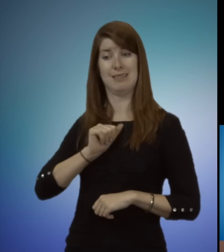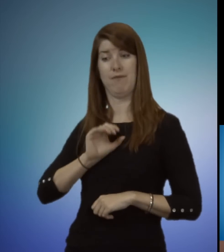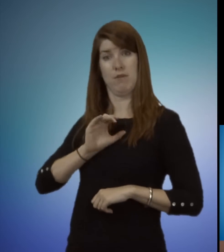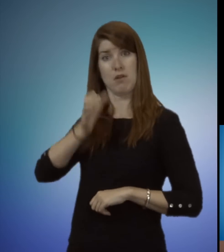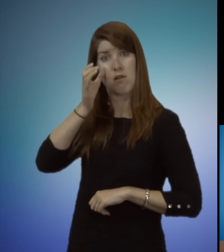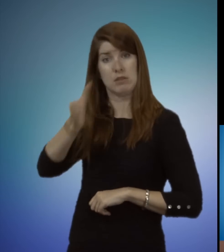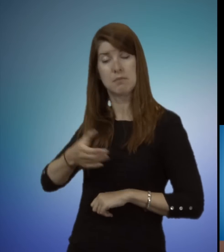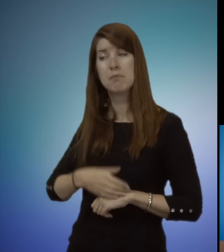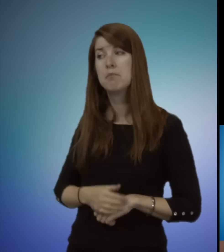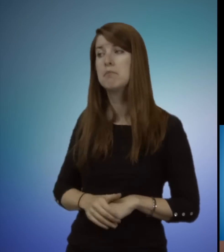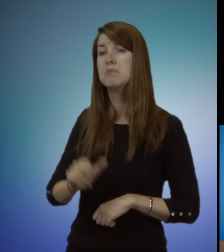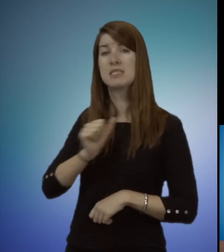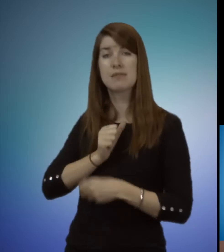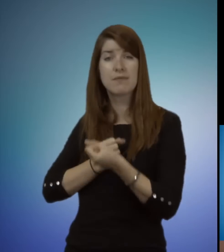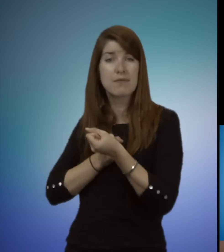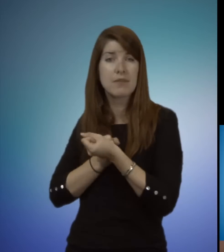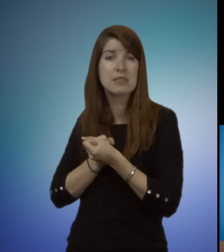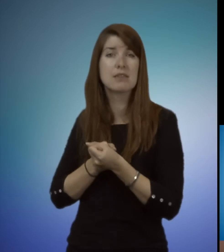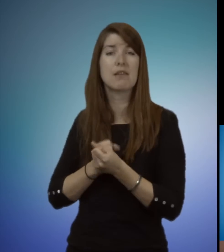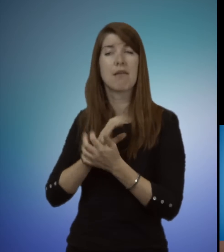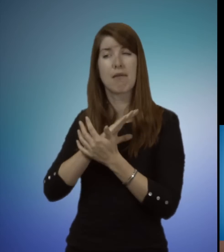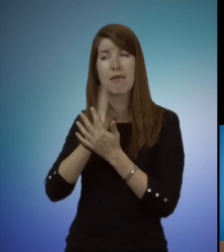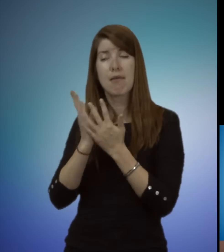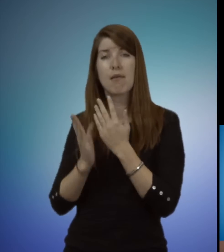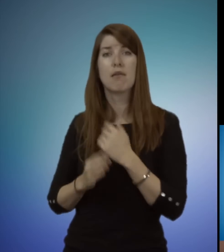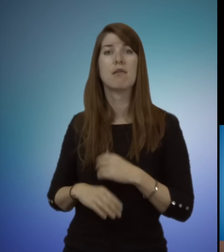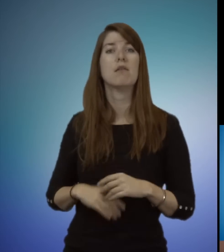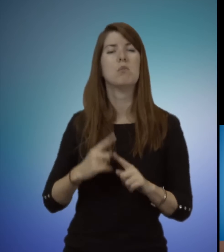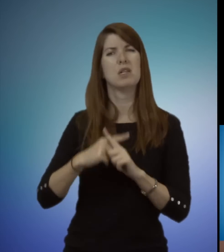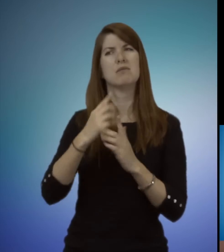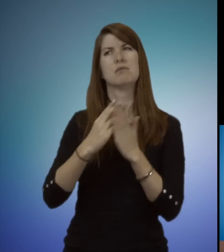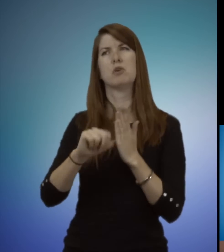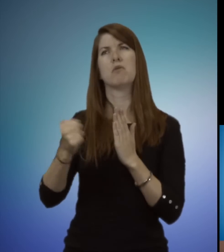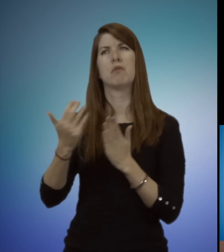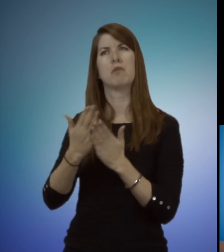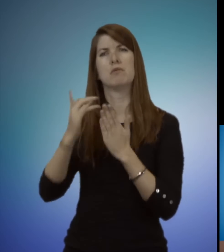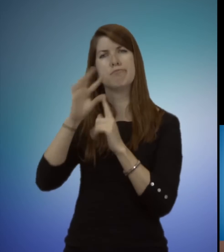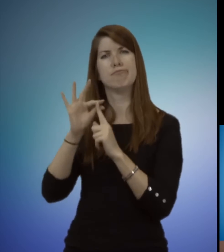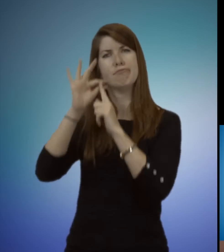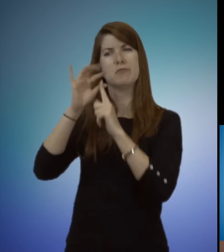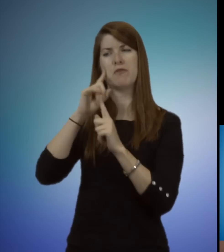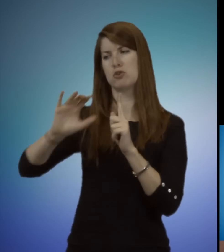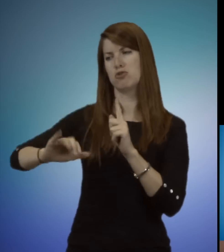self-advocacy, as well as some of the other areas that are unique for children who are deaf